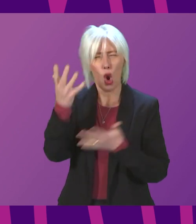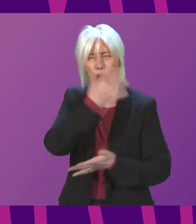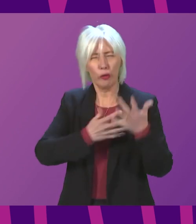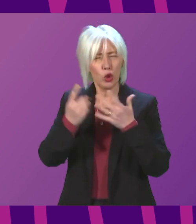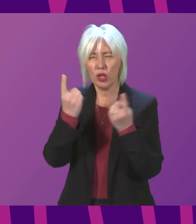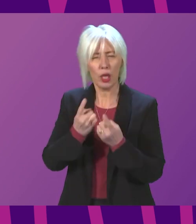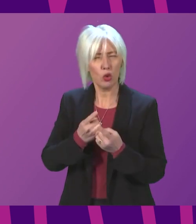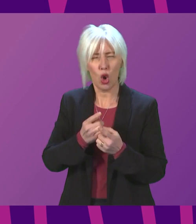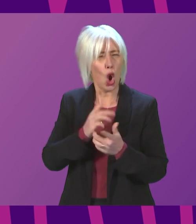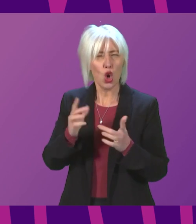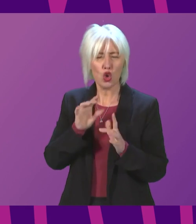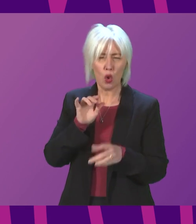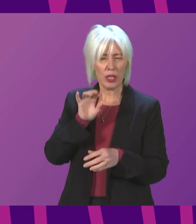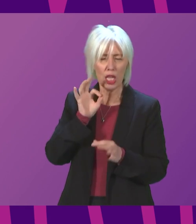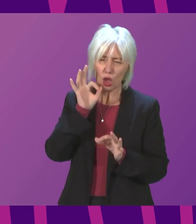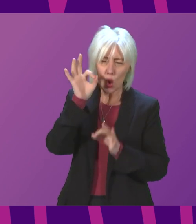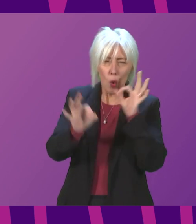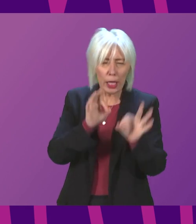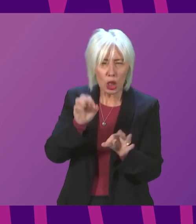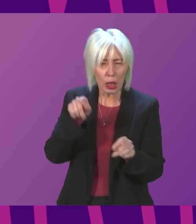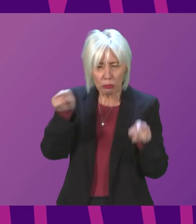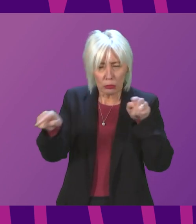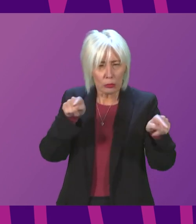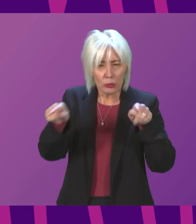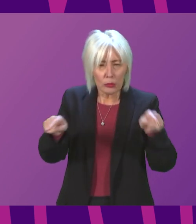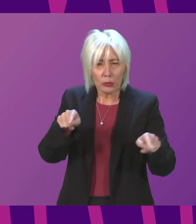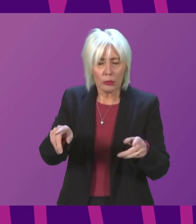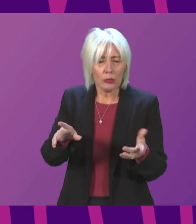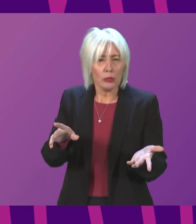questioning whether having a patient with Covid has an impact on a hospital’s capacity.